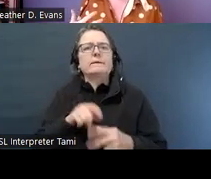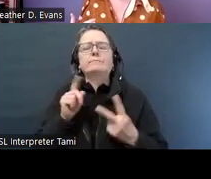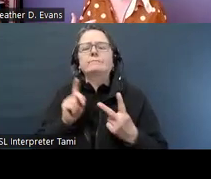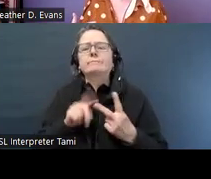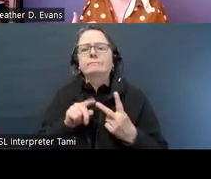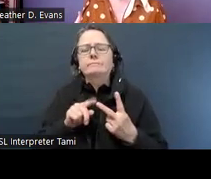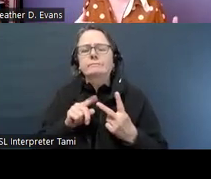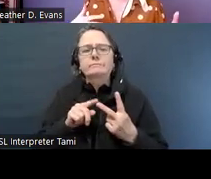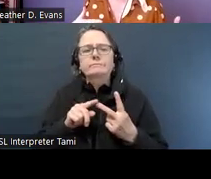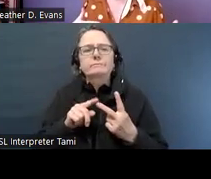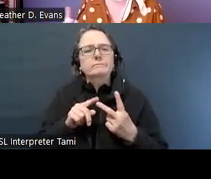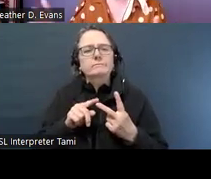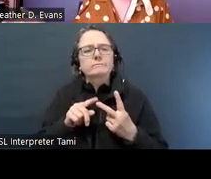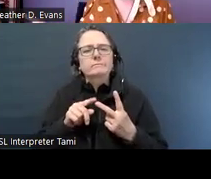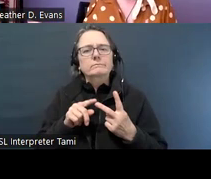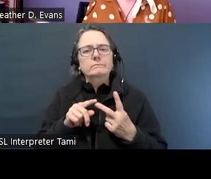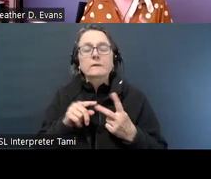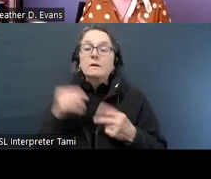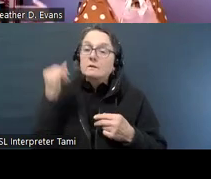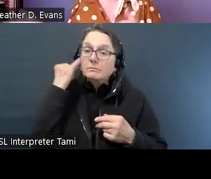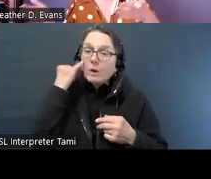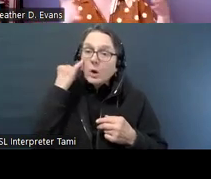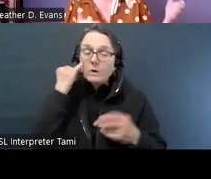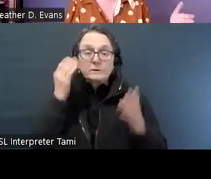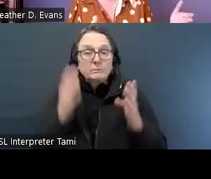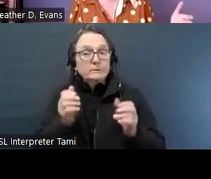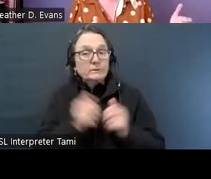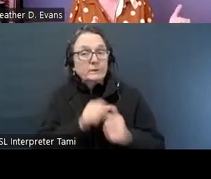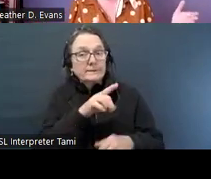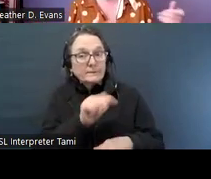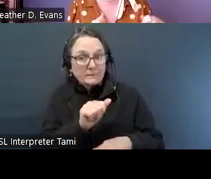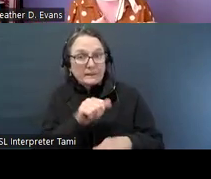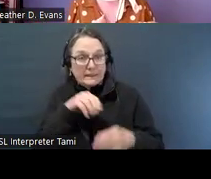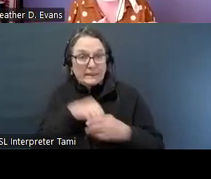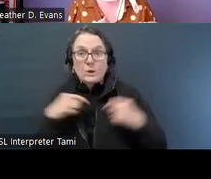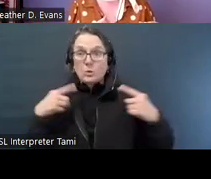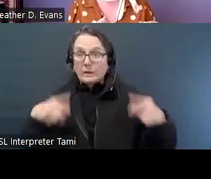for example, in a wheelchair versus transferring them to an exam table?